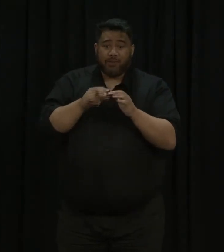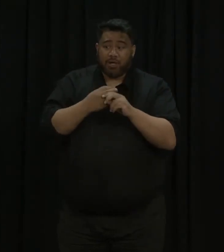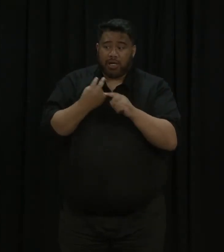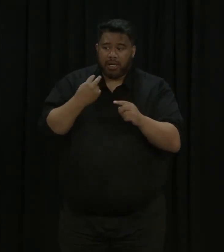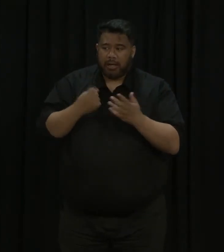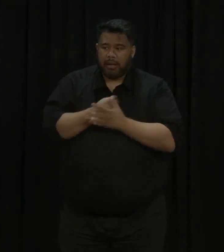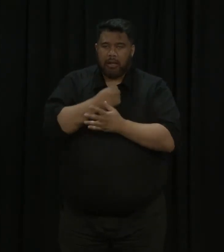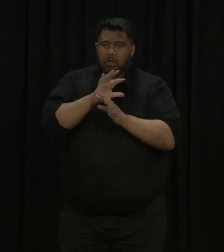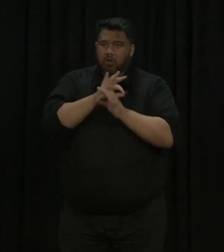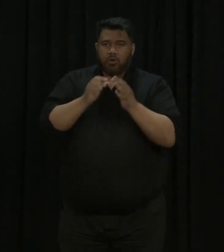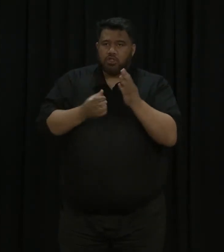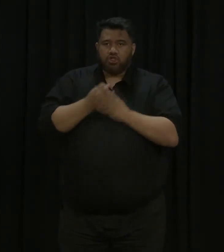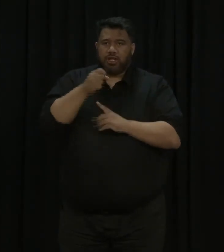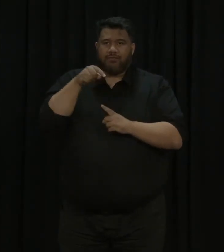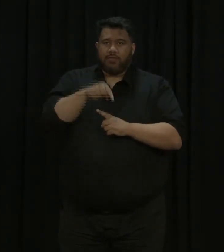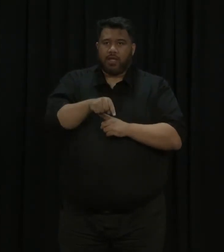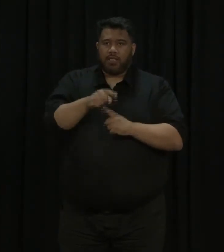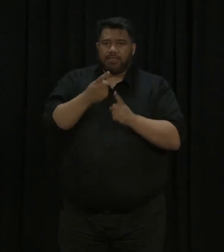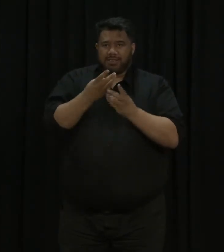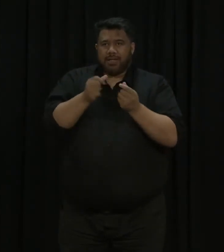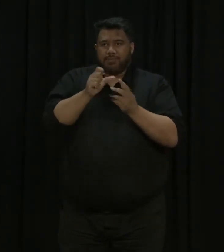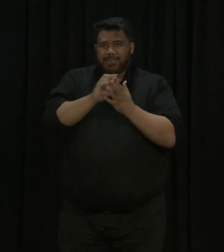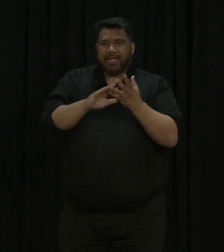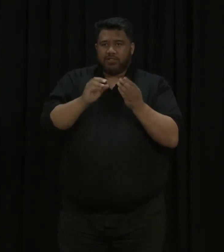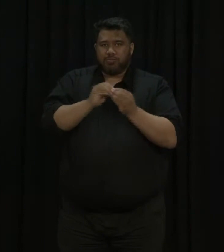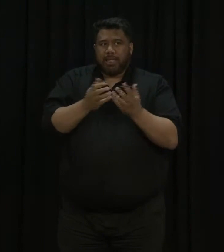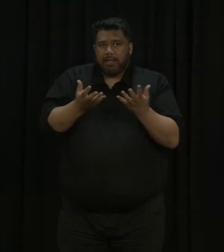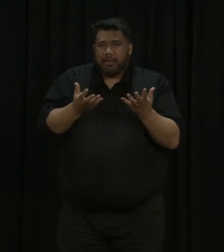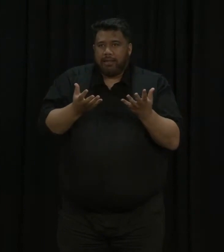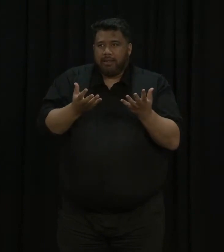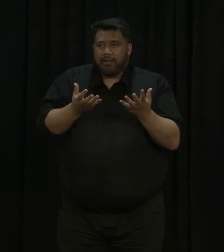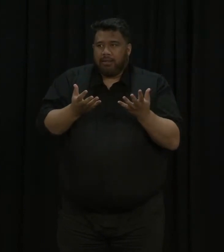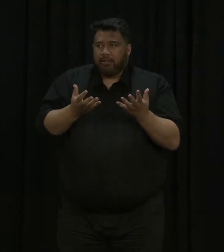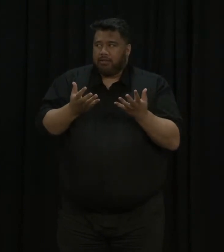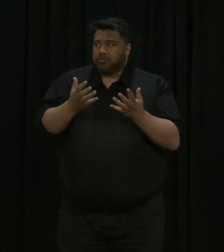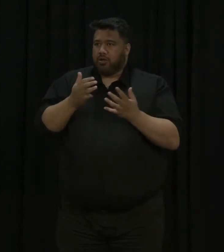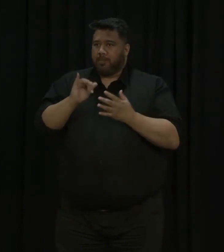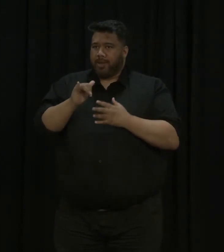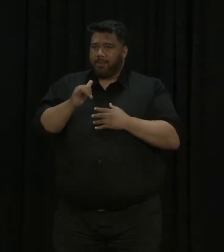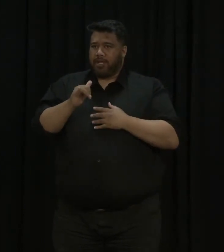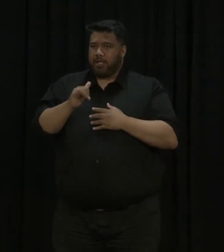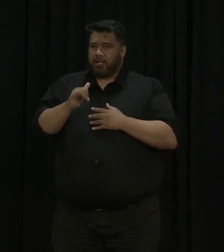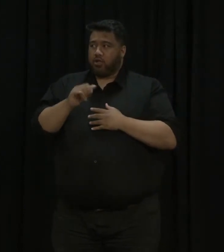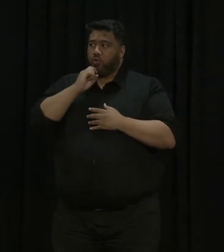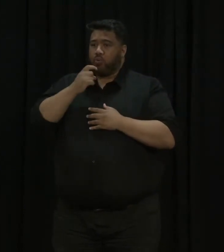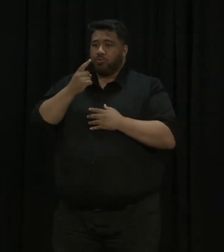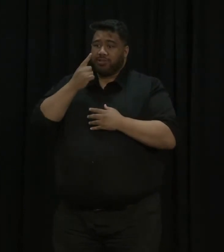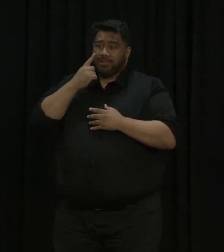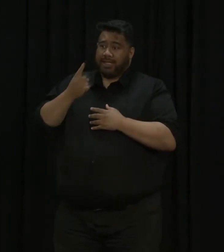January or February and someone is predictions that have been made, some of those DH bees may not be getting there until